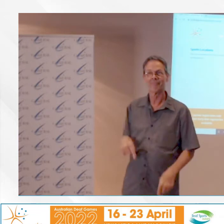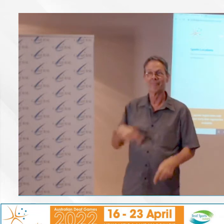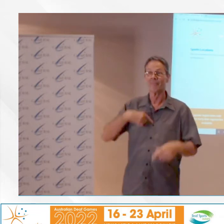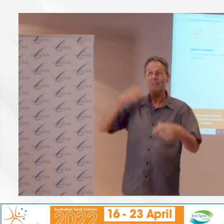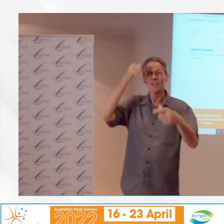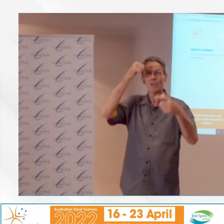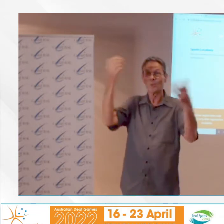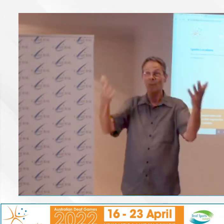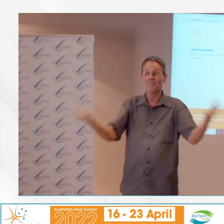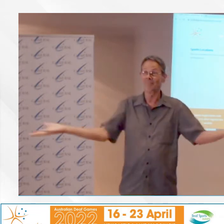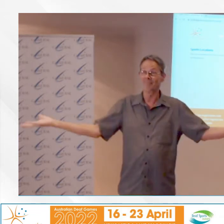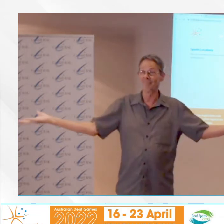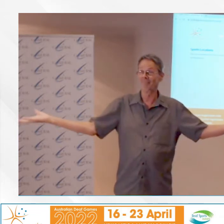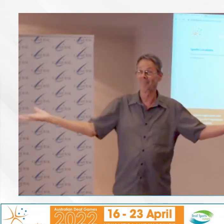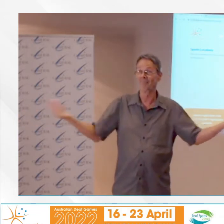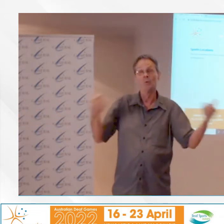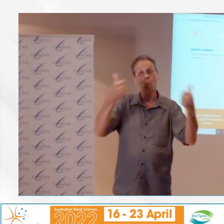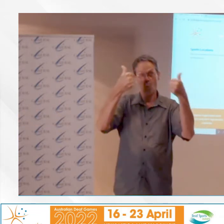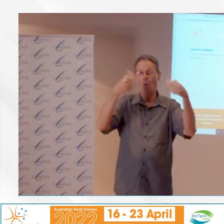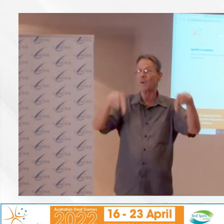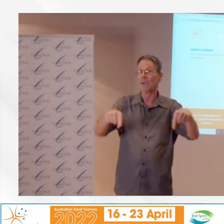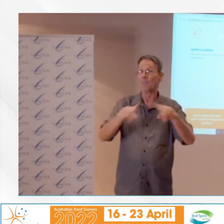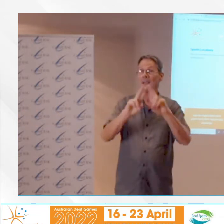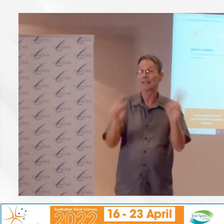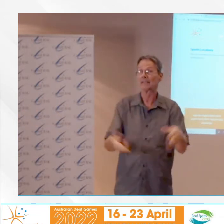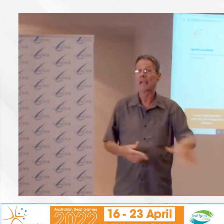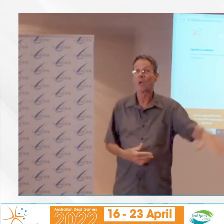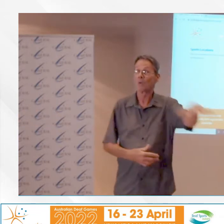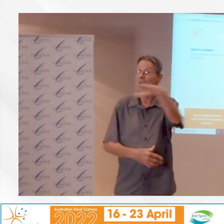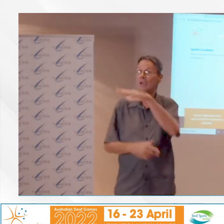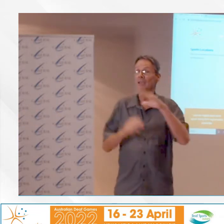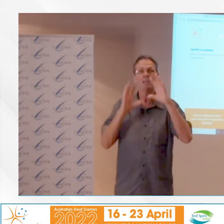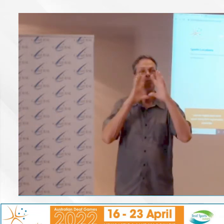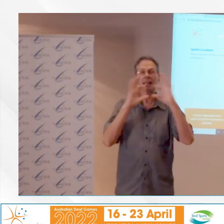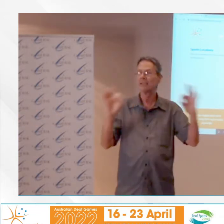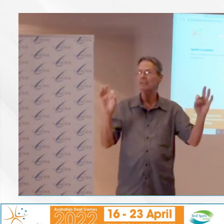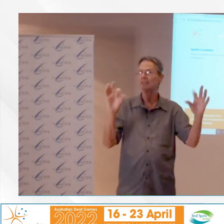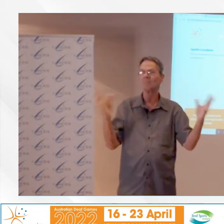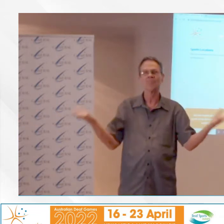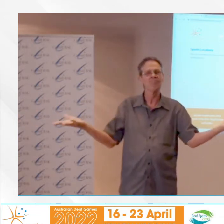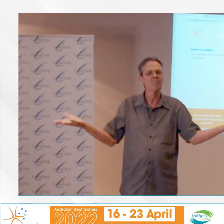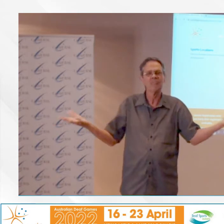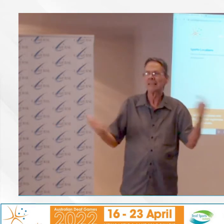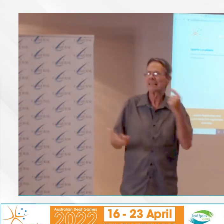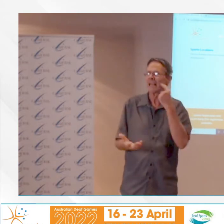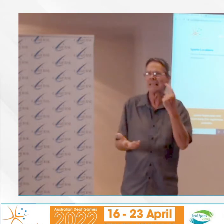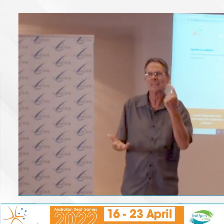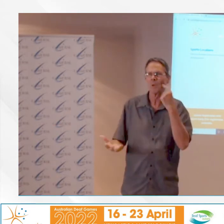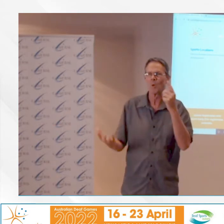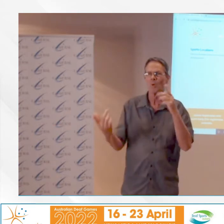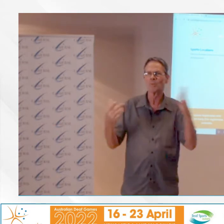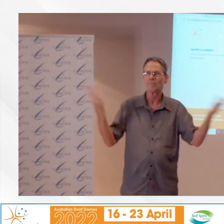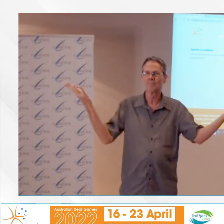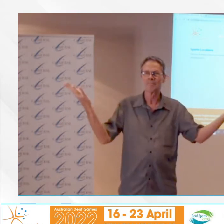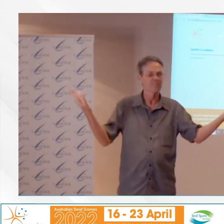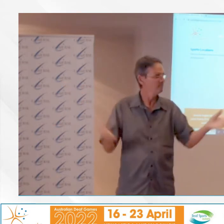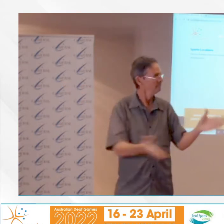oh we're just learning are we we'll see um this area is peaceful it's beautiful it's easy to come